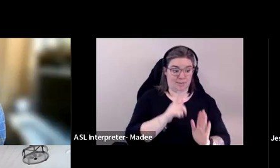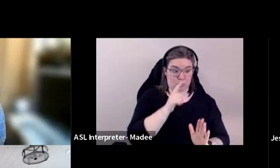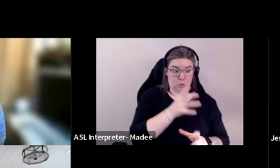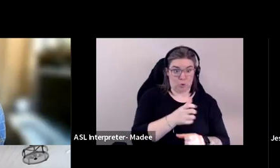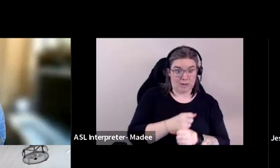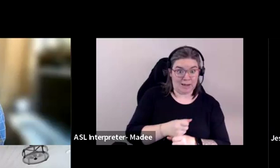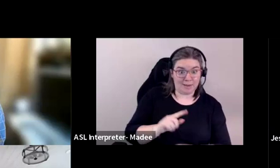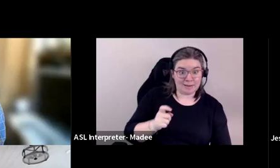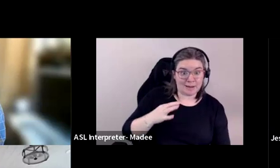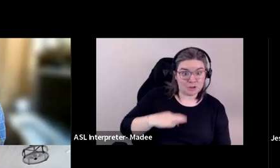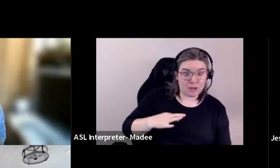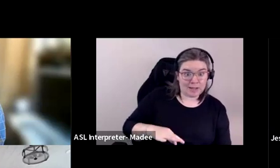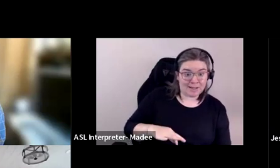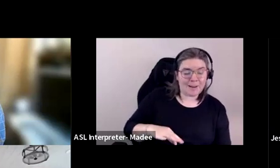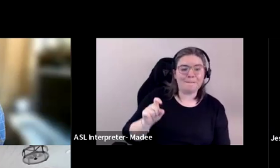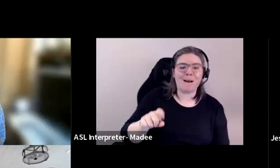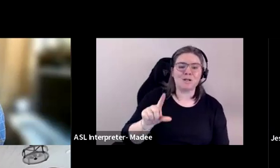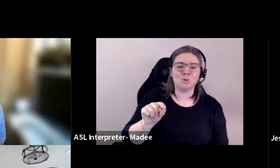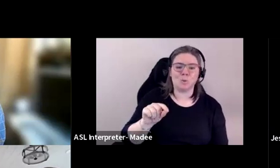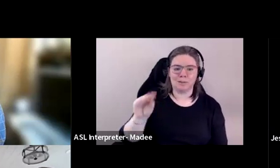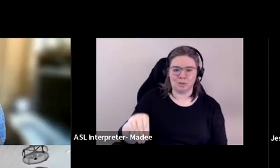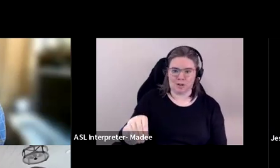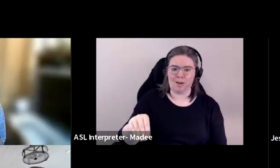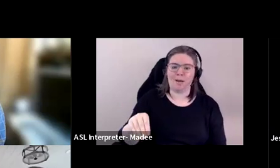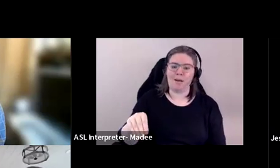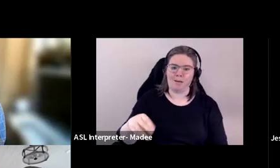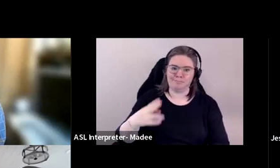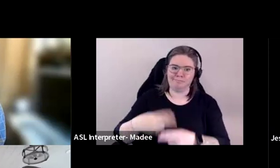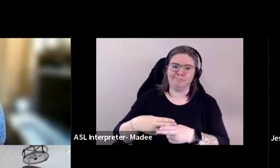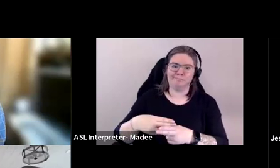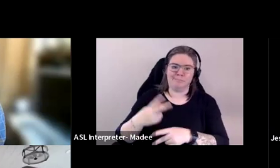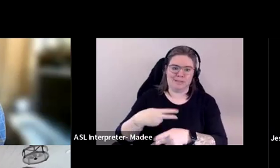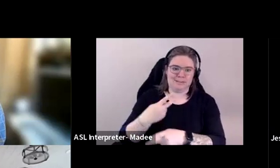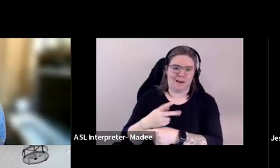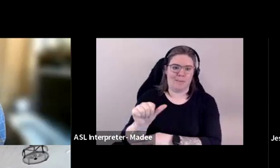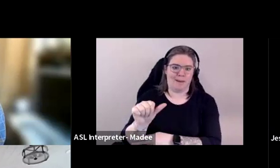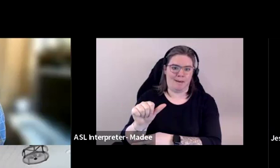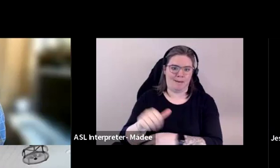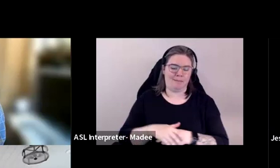Rebecca Rabatin, she/her, Independence First: that 20% have to be type, a Rebecca Rabatin, she/her, Independence First: accessible dwelling units. Rebecca Rabatin, she/her, Independence First: But then.